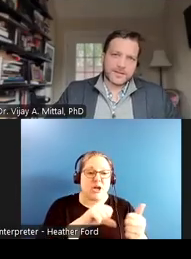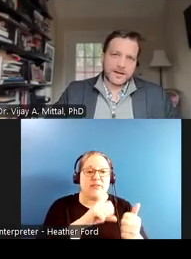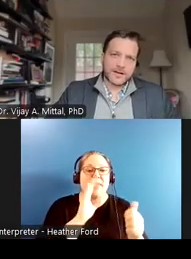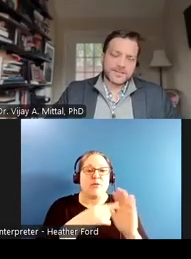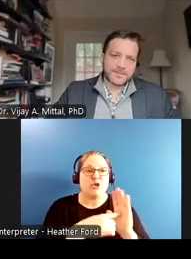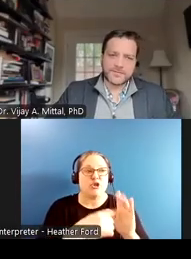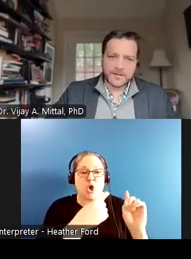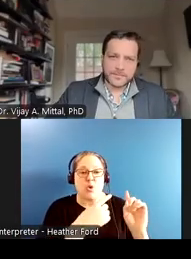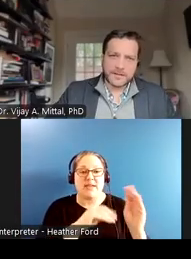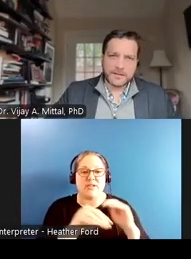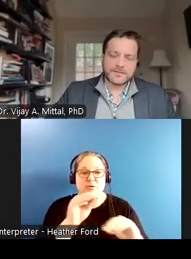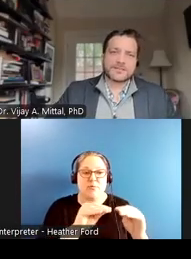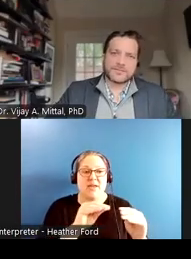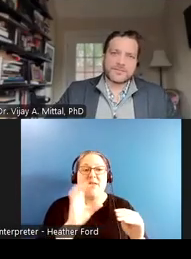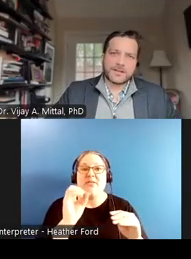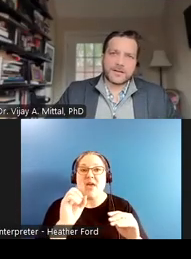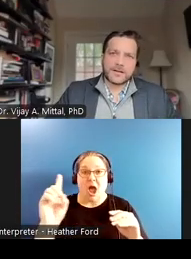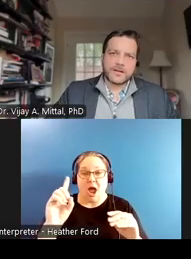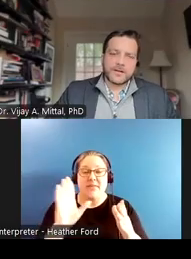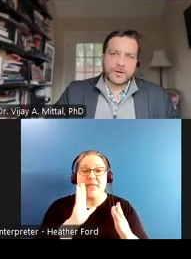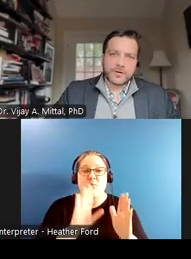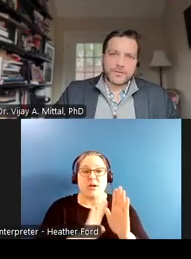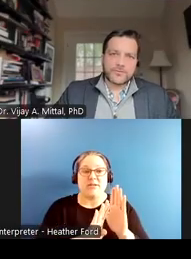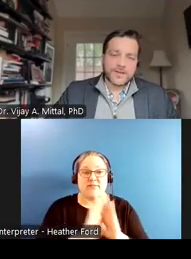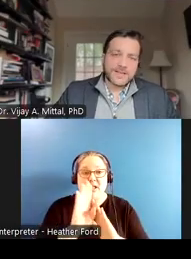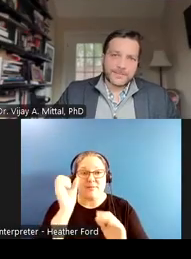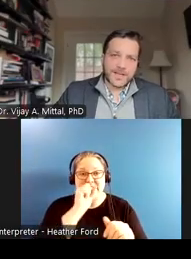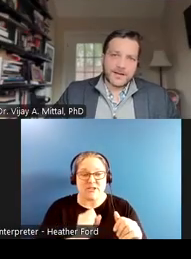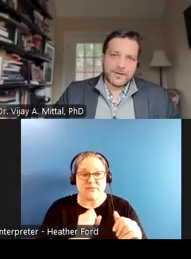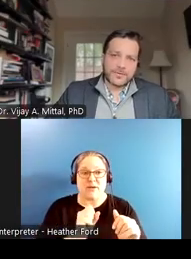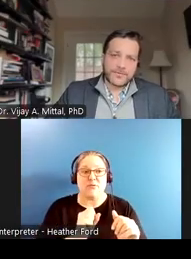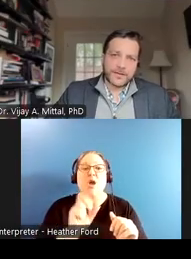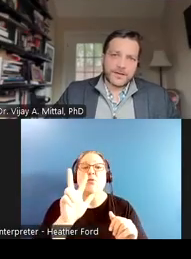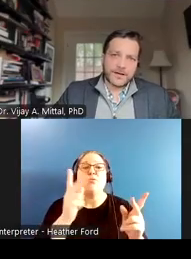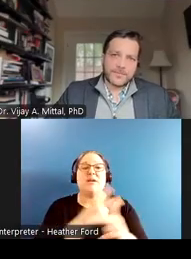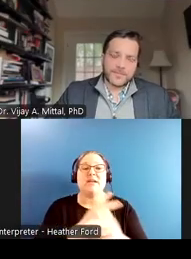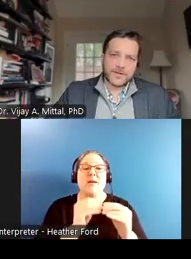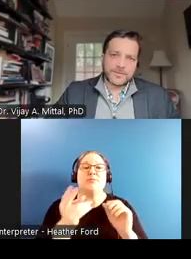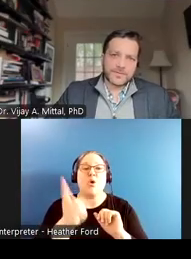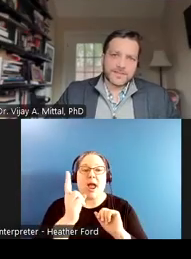the odds of them developing schizophrenia were three times higher roughly. um compared to those